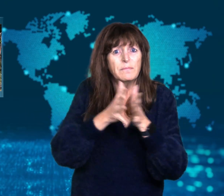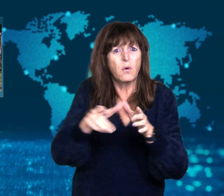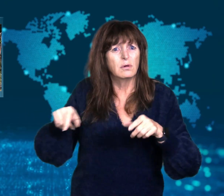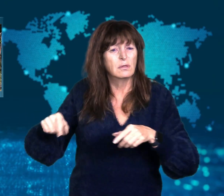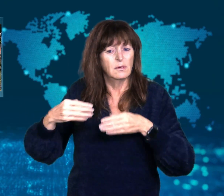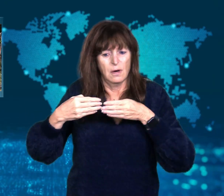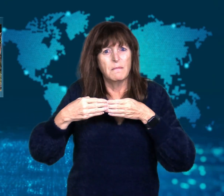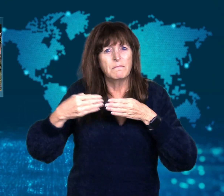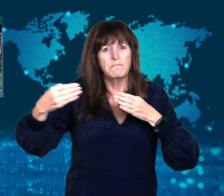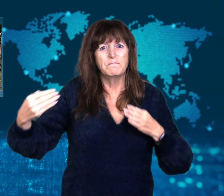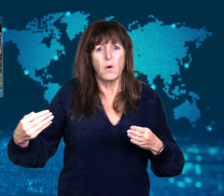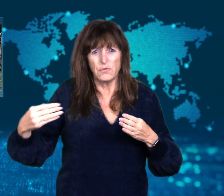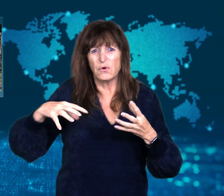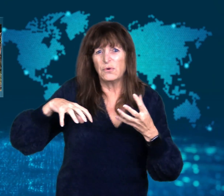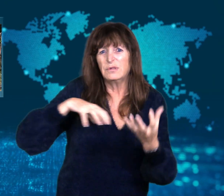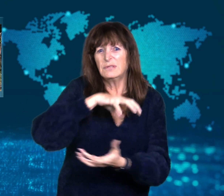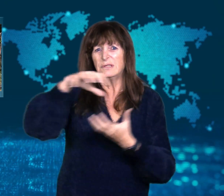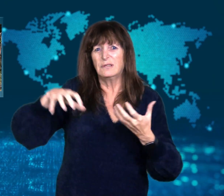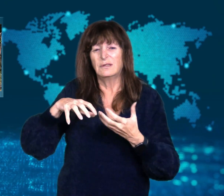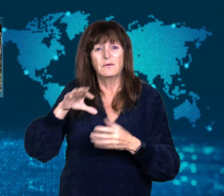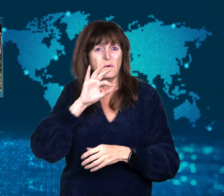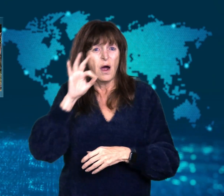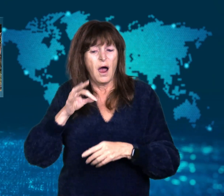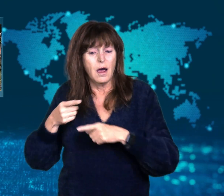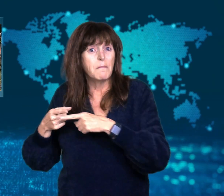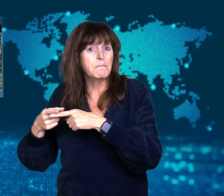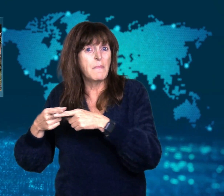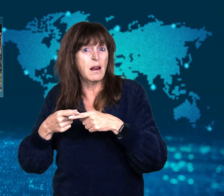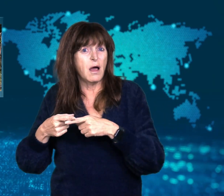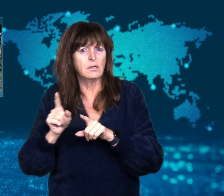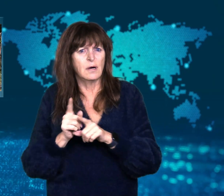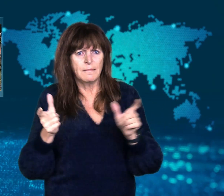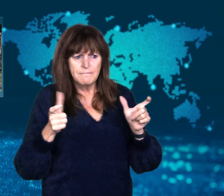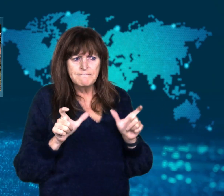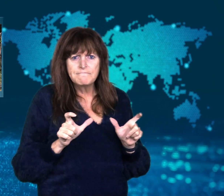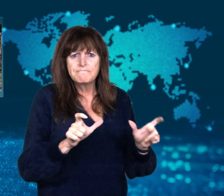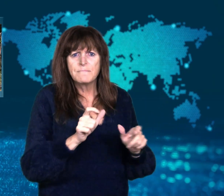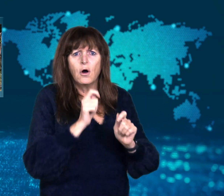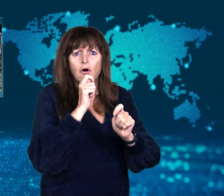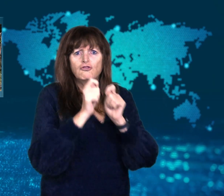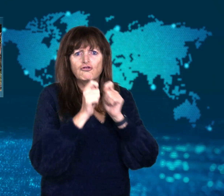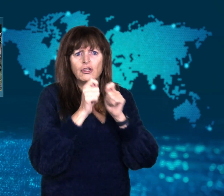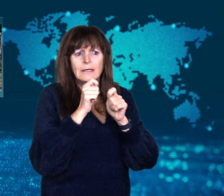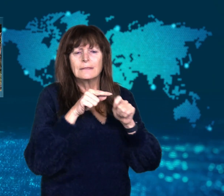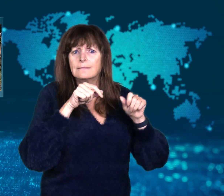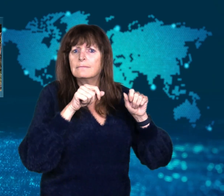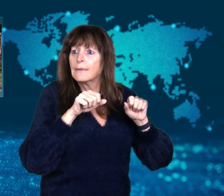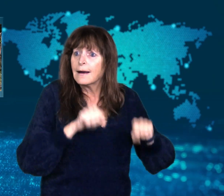crisis as Belarus is blocking journalists from reporting,